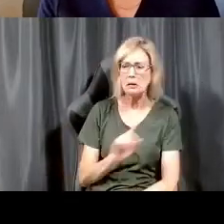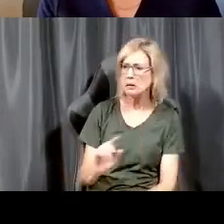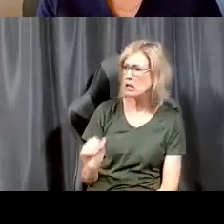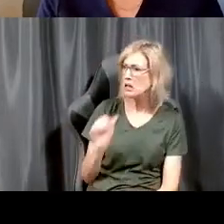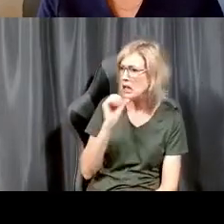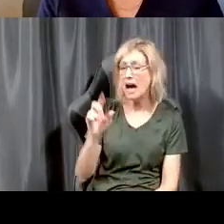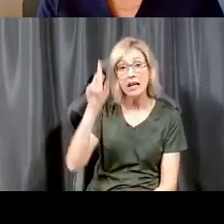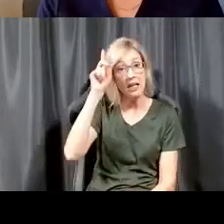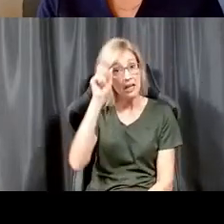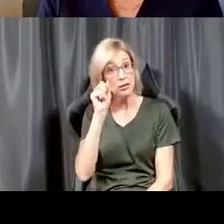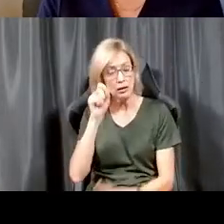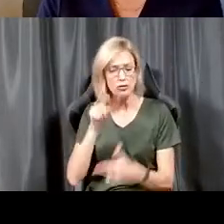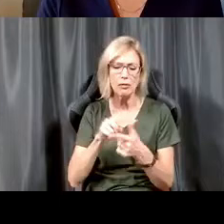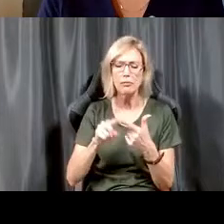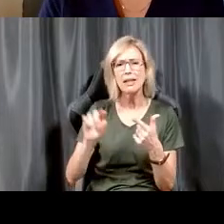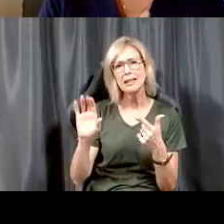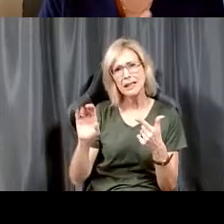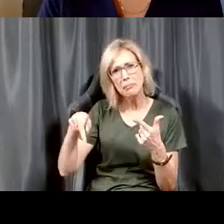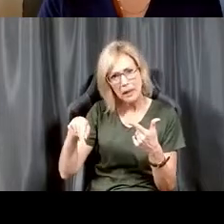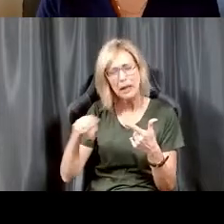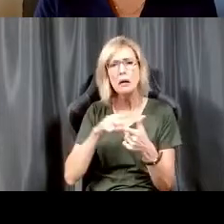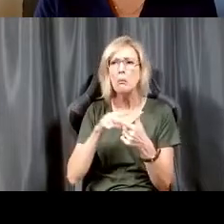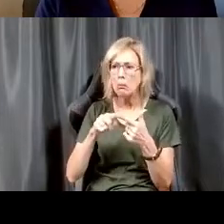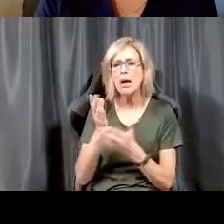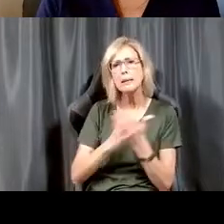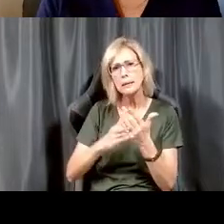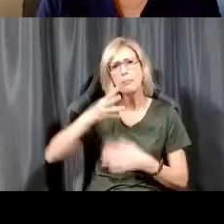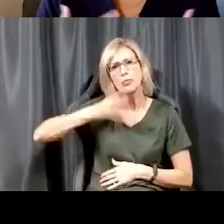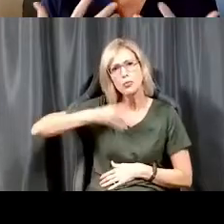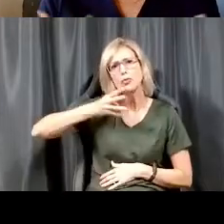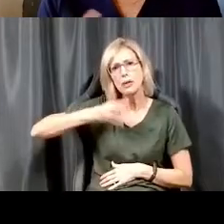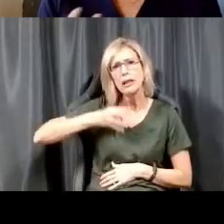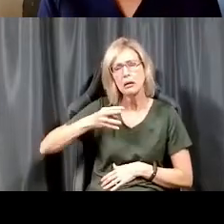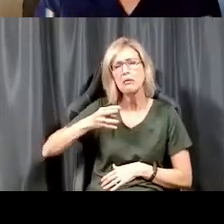cerebral policy, see drooling or salivating. Children is